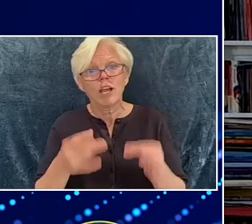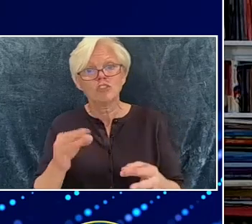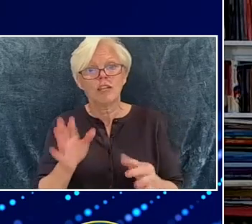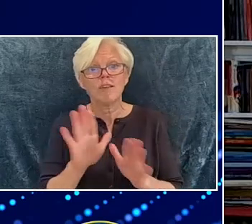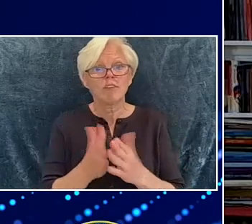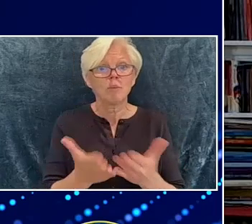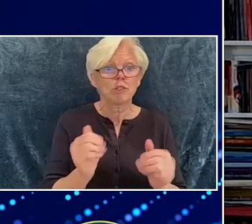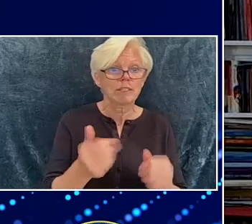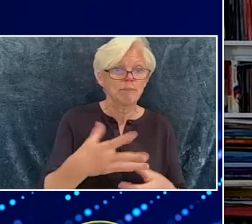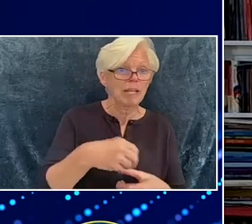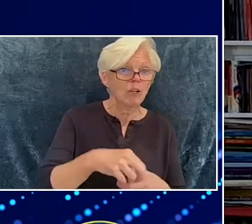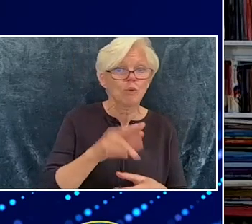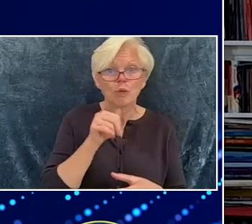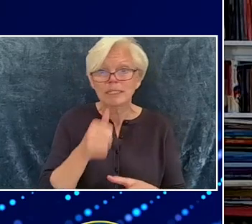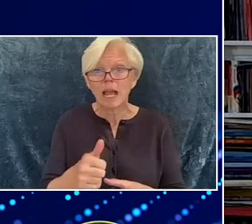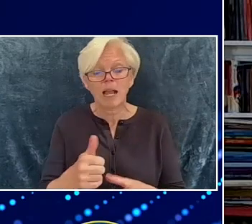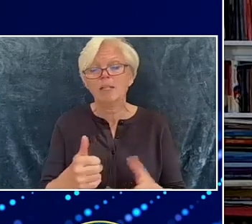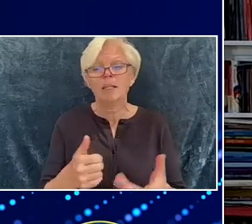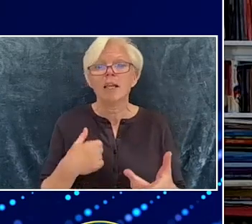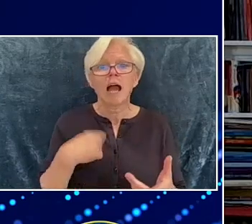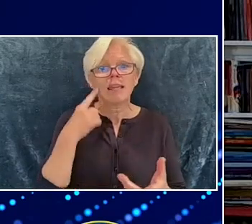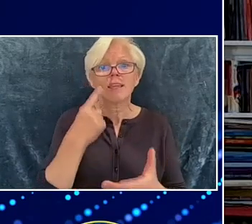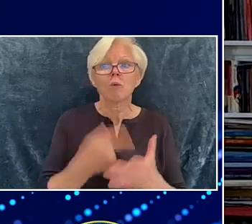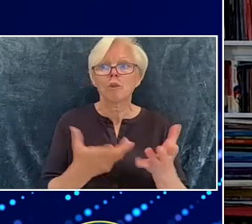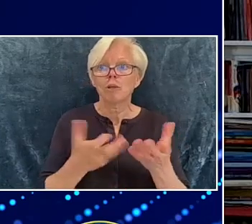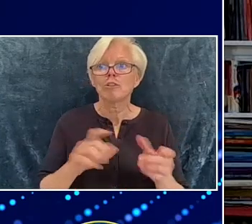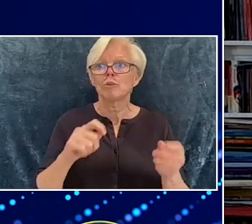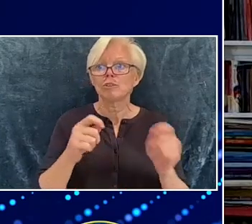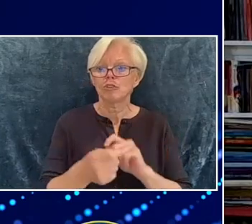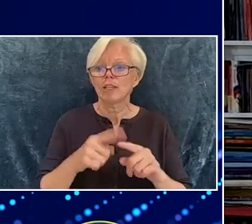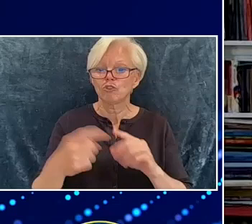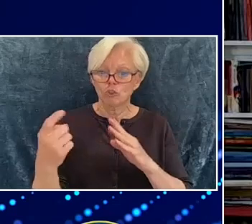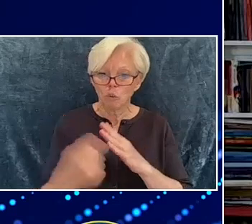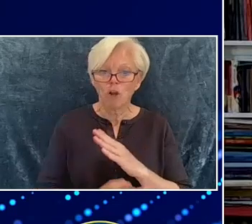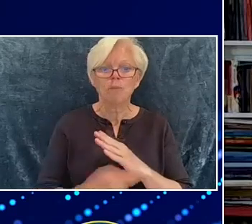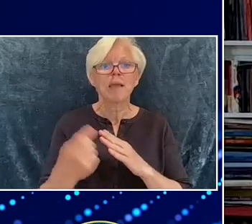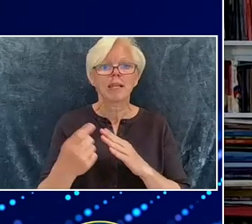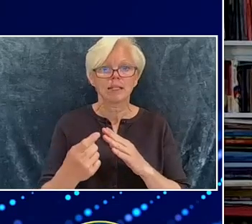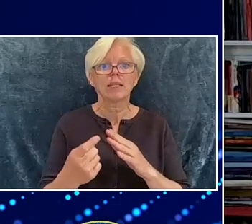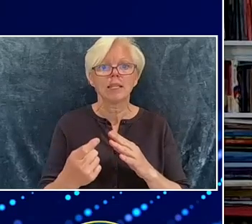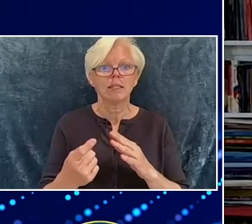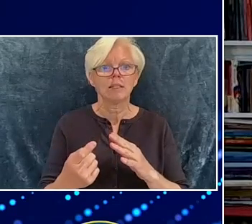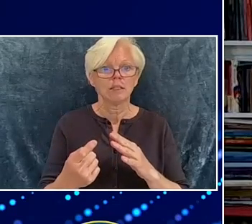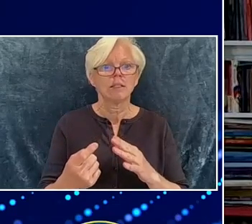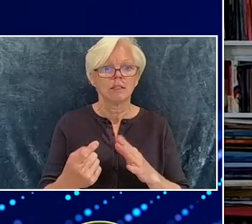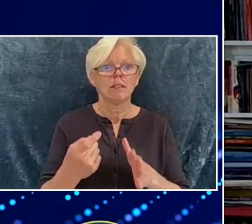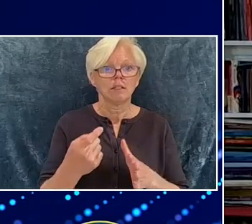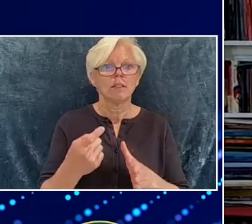I think what you really want to do is change this to automatically bill the cost